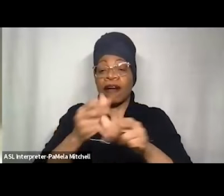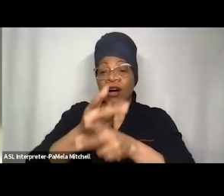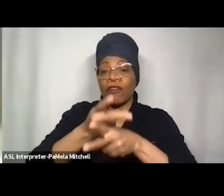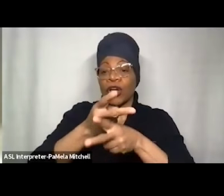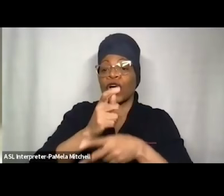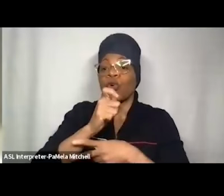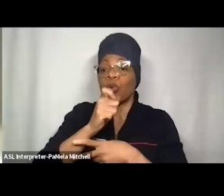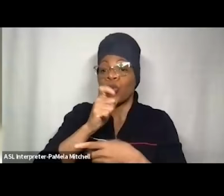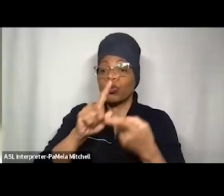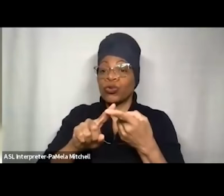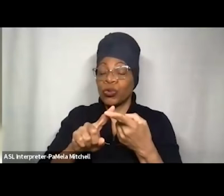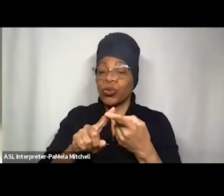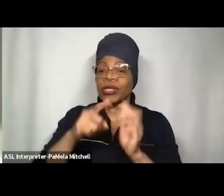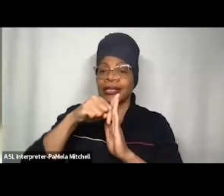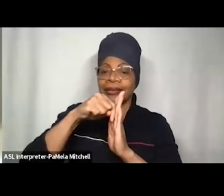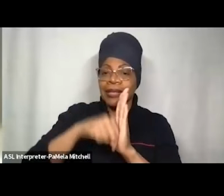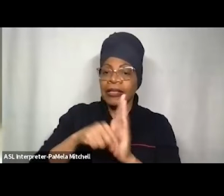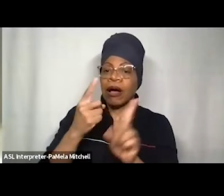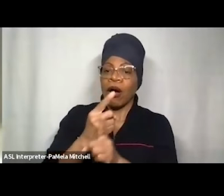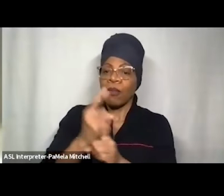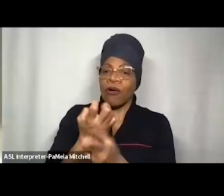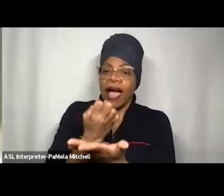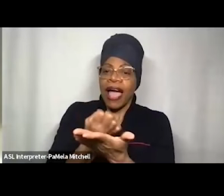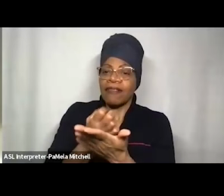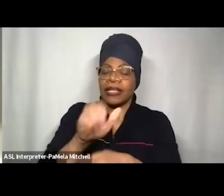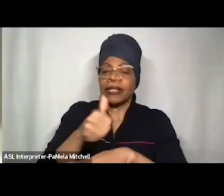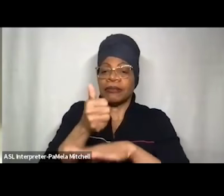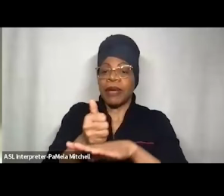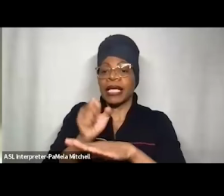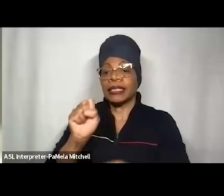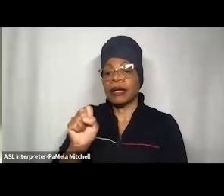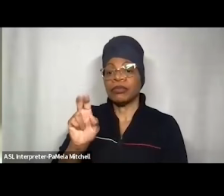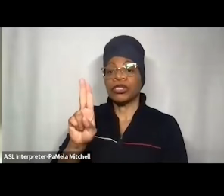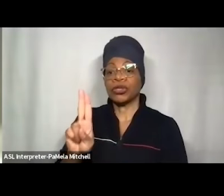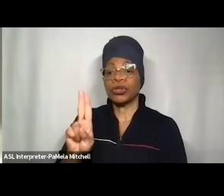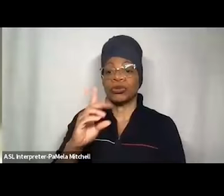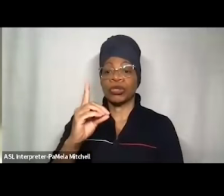appropriate evidence-based substance use disorder treatment in the community following release.